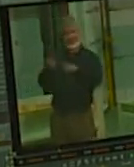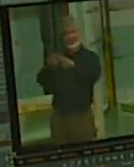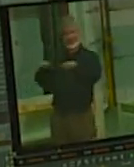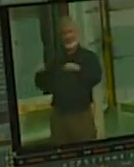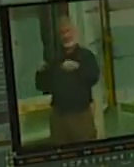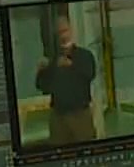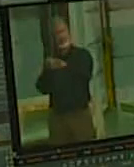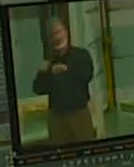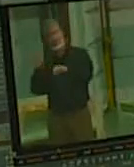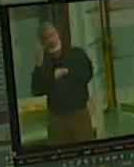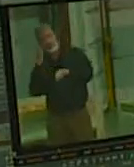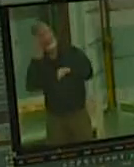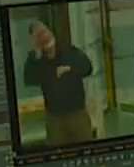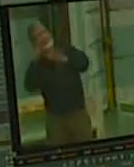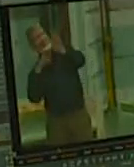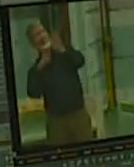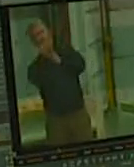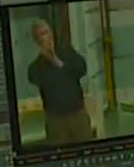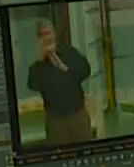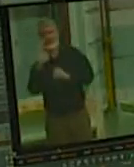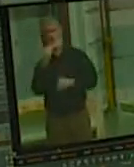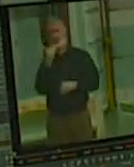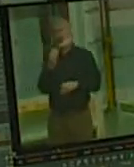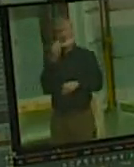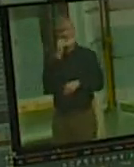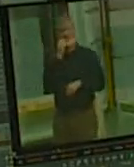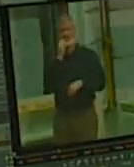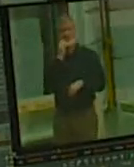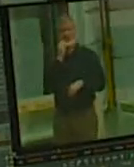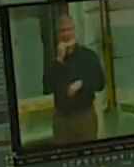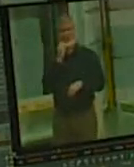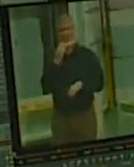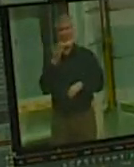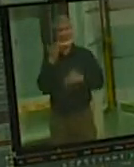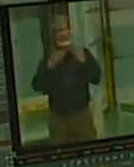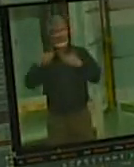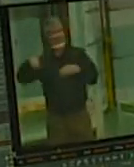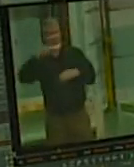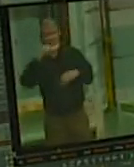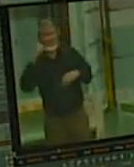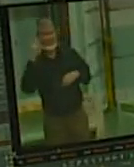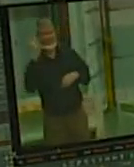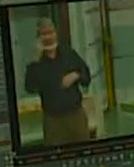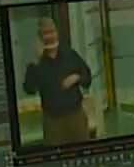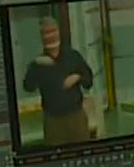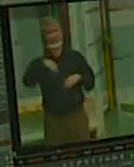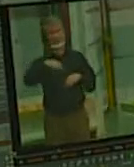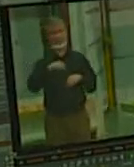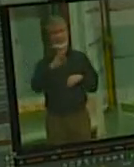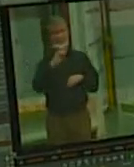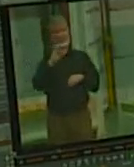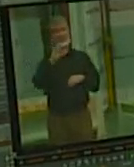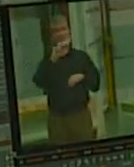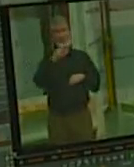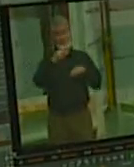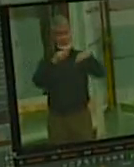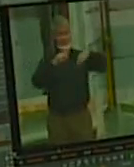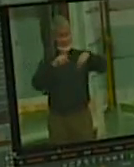WHEN LOOKING AT THE METRICS. SOME OF THEM WHEN LOOKING AT THE METRICS. SOME OF THEM CONTINUED WHEN LOOKING AT THE METRICS. SOME OF THEM CONTINUED TO WHEN LOOKING AT THE METRICS. SOME OF THEM CONTINUED TO TREND METRICS. SOME OF THEM CONTINUED TO TREND METRICS. SOME OF THEM CONTINUED TO TREND DOWNWARD. METRICS. SOME OF THEM CONTINUED TO TREND DOWNWARD. BUT METRICS. SOME OF THEM CONTINUED TO TREND DOWNWARD. BUT DUE METRICS. SOME OF THEM CONTINUED TO TREND DOWNWARD. BUT DUE TO CONTINUED TO TREND DOWNWARD. BUT DUE TO CONTINUED TO TREND DOWNWARD. BUT DUE TO HOSPITAL CONTINUED TO TREND DOWNWARD. BUT DUE TO HOSPITAL ADMISSIONS CONTINUED TO TREND DOWNWARD. BUT DUE TO HOSPITAL ADMISSIONS OF DOWNWARD. BUT DUE TO HOSPITAL ADMISSIONS OF DOWNWARD. BUT DUE TO HOSPITAL ADMISSIONS OF CONFIRMED DOWNWARD. BUT DUE TO HOSPITAL ADMISSIONS OF CONFIRMED OR HOSPITAL ADMISSIONS OF CONFIRMED OR HOSPITAL ADMISSIONS OF CONFIRMED OR SUSPECTED HOSPITAL ADMISSIONS OF CONFIRMED OR SUSPECTED COVID-19 CONFIRMED OR SUSPECTED COVID-19 CONFIRMED OR SUSPECTED COVID-19 PATIENTS CONFIRMED OR SUSPECTED COVID-19 PATIENTS -- CONFIRMED OR SUSPECTED COVID-19 PATIENTS -- THE CONFIRMED OR SUSPECTED COVID-19 PATIENTS -- THE STATE SUSPECTED COVID-19 PATIENTS -- THE STATE SUSPECTED COVID-19 PATIENTS -- THE STATE WILL SUSPECTED COVID-19 PATIENTS -- THE STATE WILL REMAIN SUSPECTED COVID-19 PATIENTS -- THE STATE WILL REMAIN IN SUSPECTED COVID-19 PATIENTS -- THE STATE WILL REMAIN IN STAGE PATIENTS -- THE STATE WILL REMAIN IN STAGE PATIENTS -- THE STATE WILL REMAIN IN STAGE FOUR.